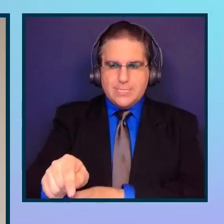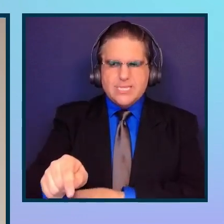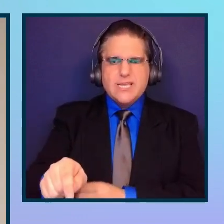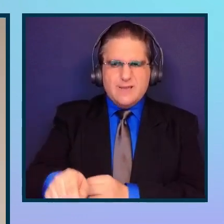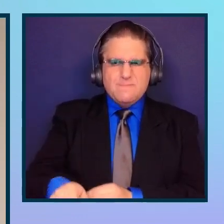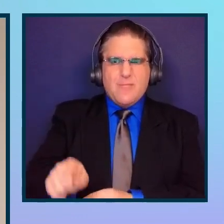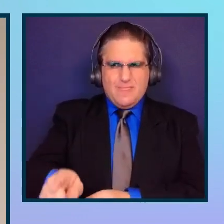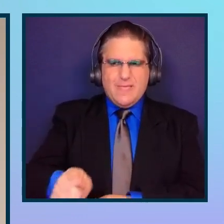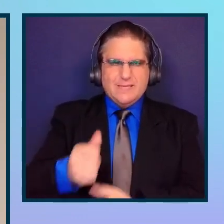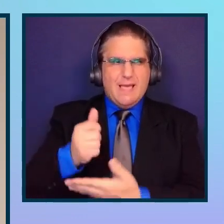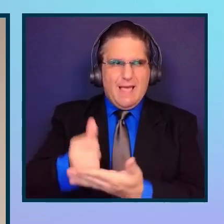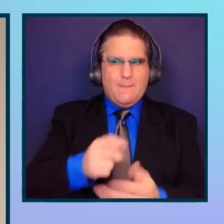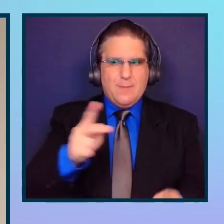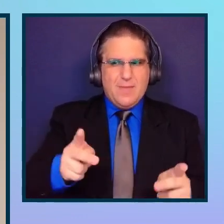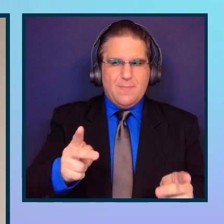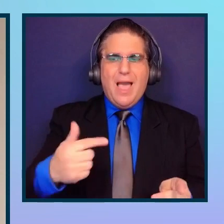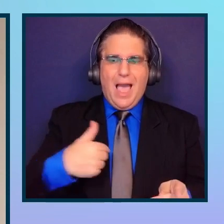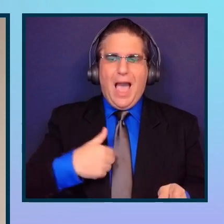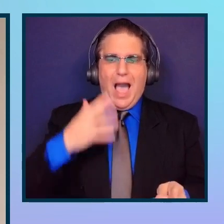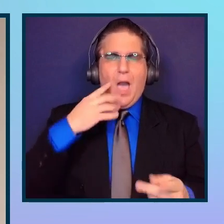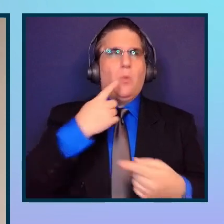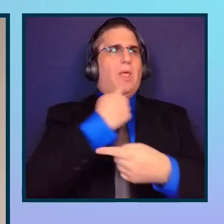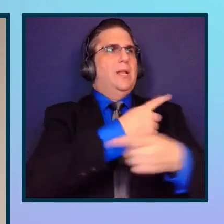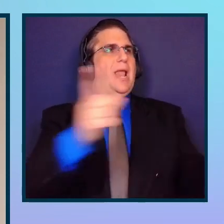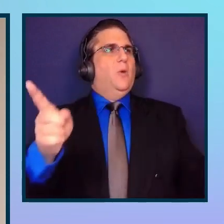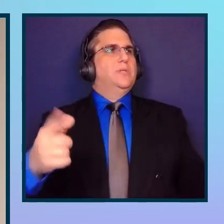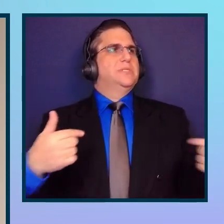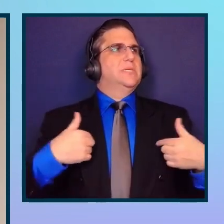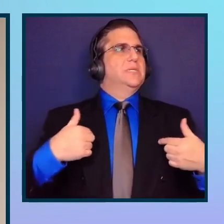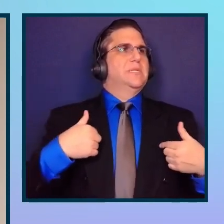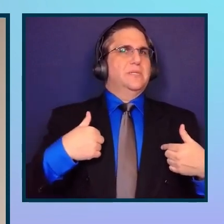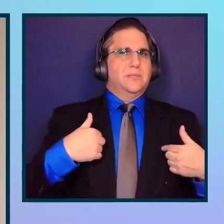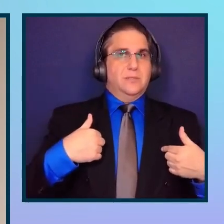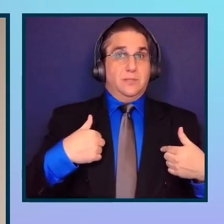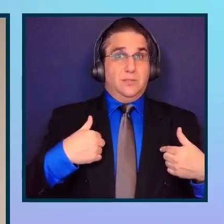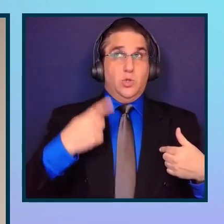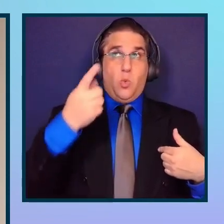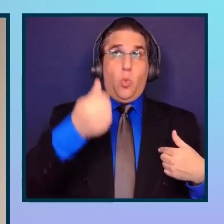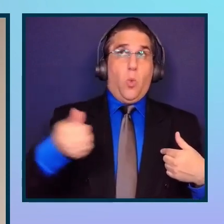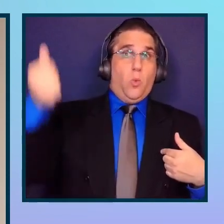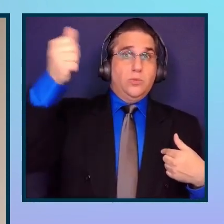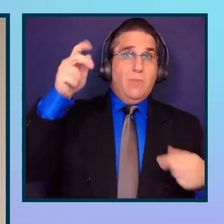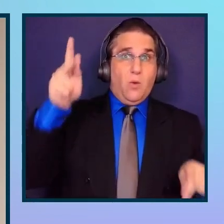I am going to announce it, right. And then the power that B will announce that thing